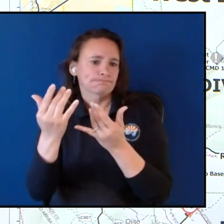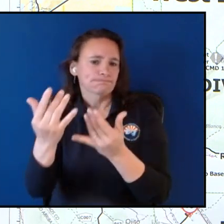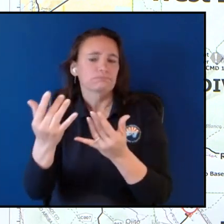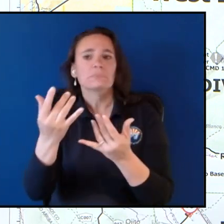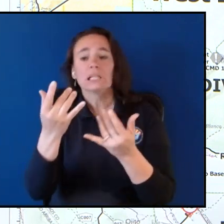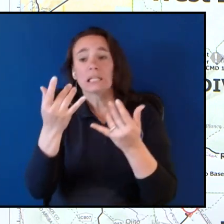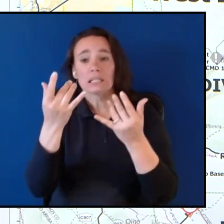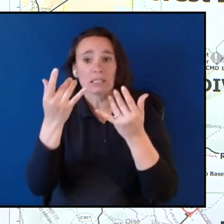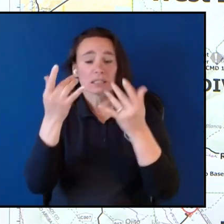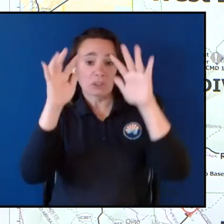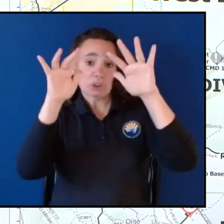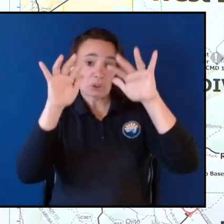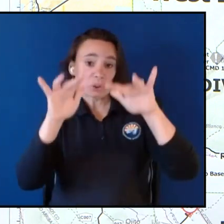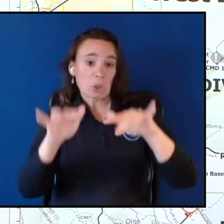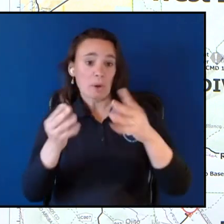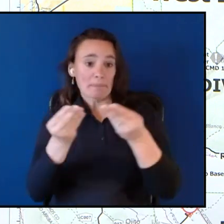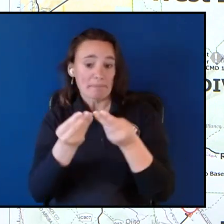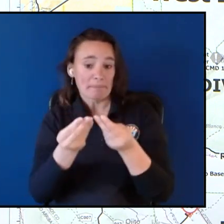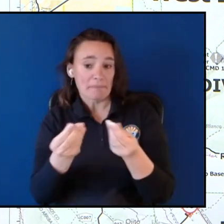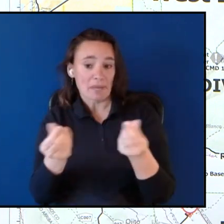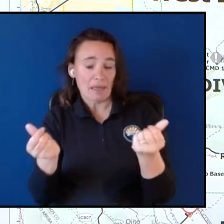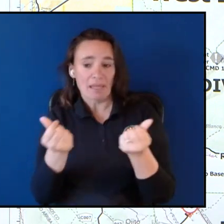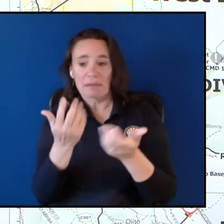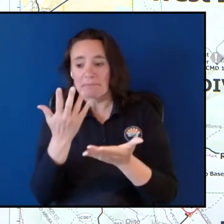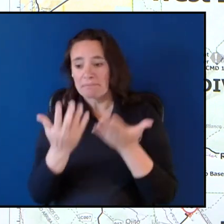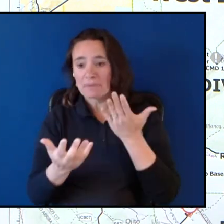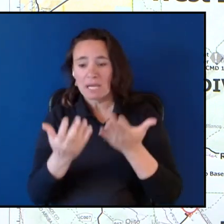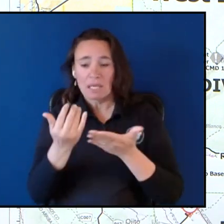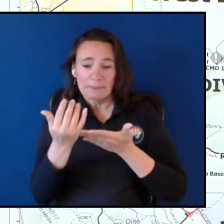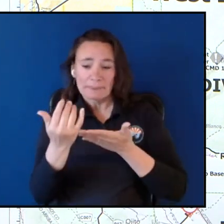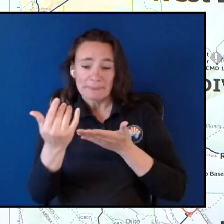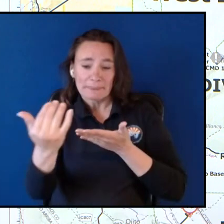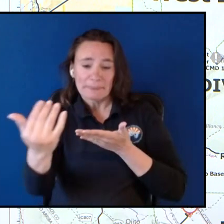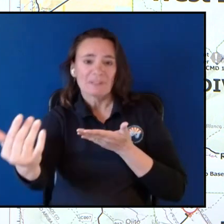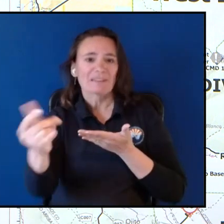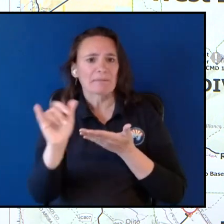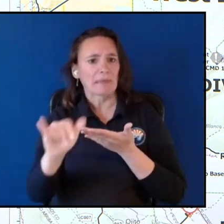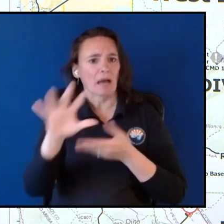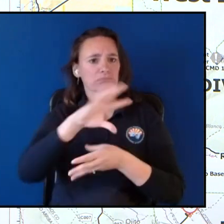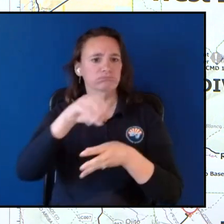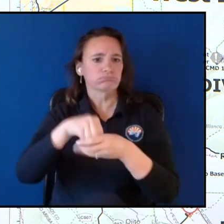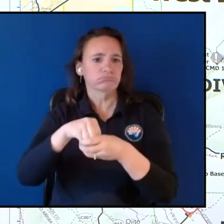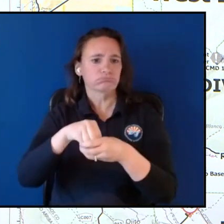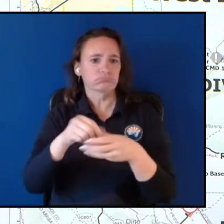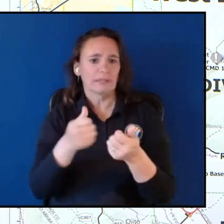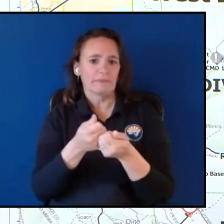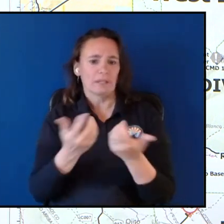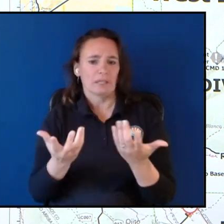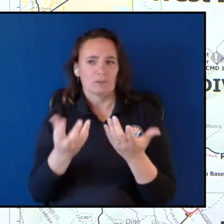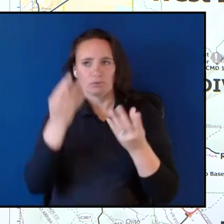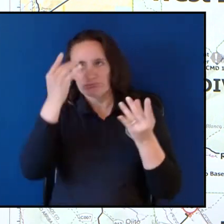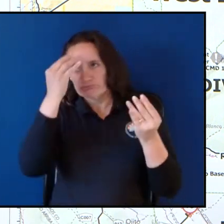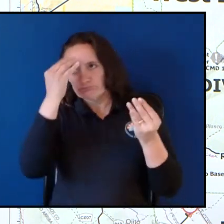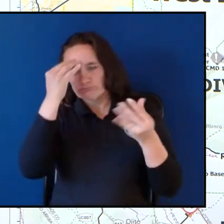continue to move between now and the monsoons, that's part of the context. So making sure that we appreciate the context